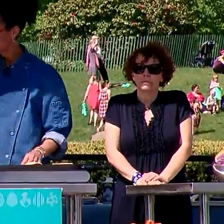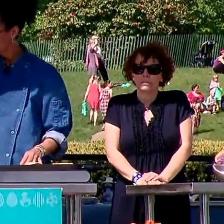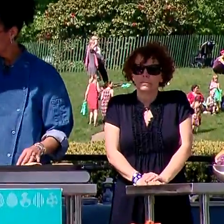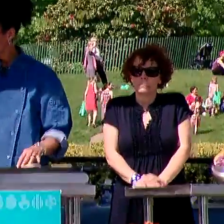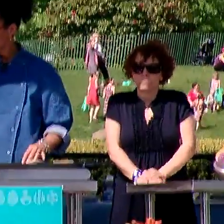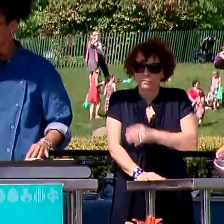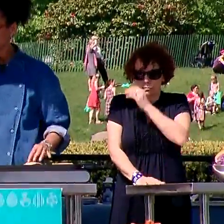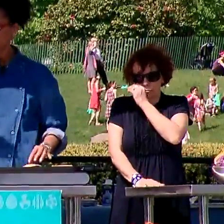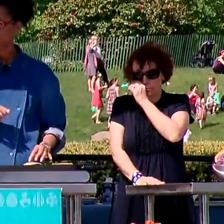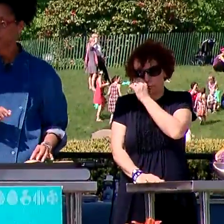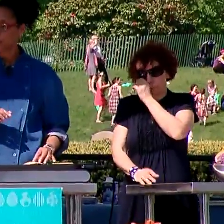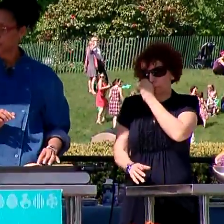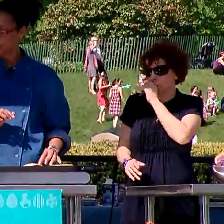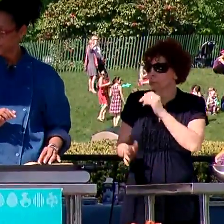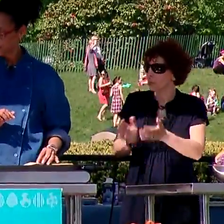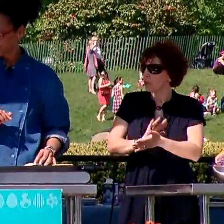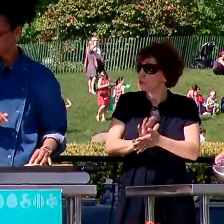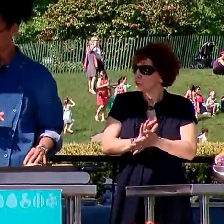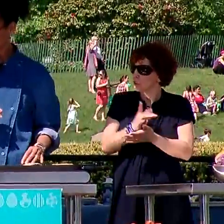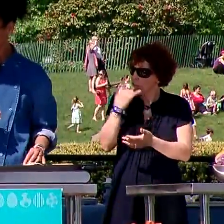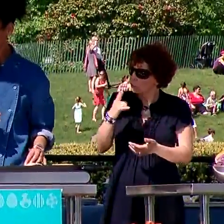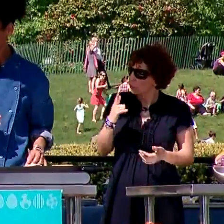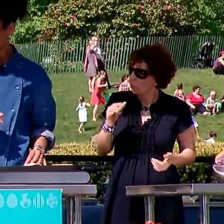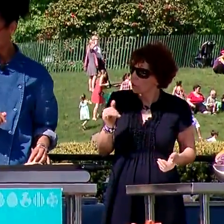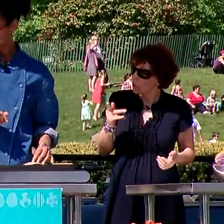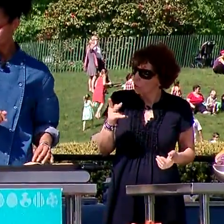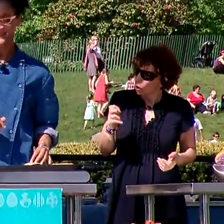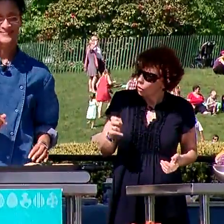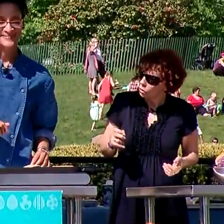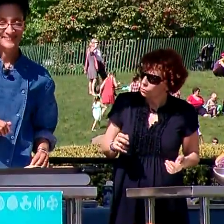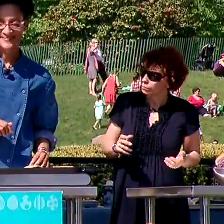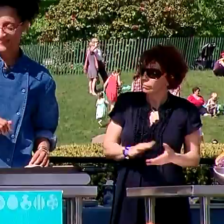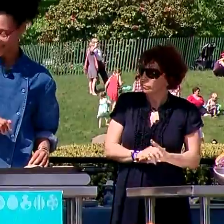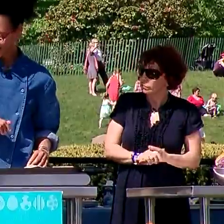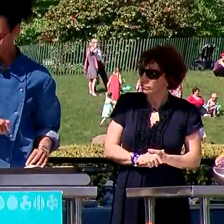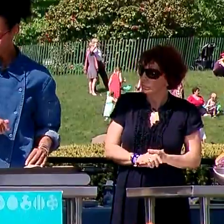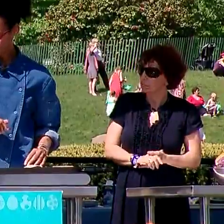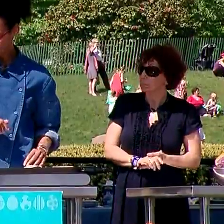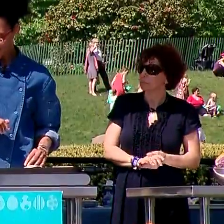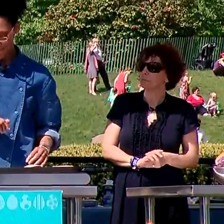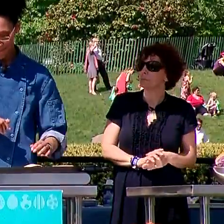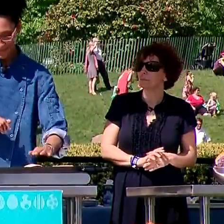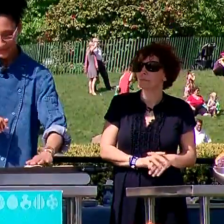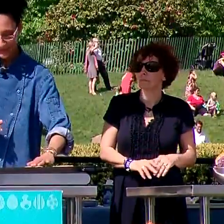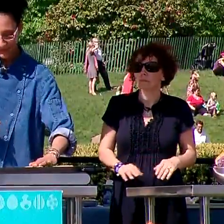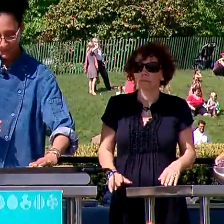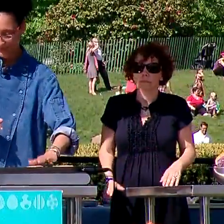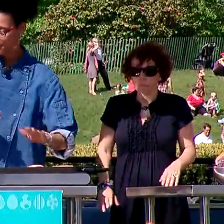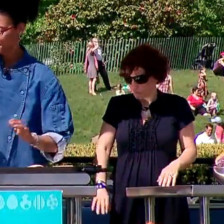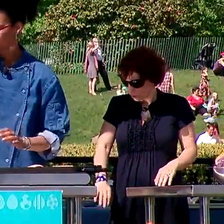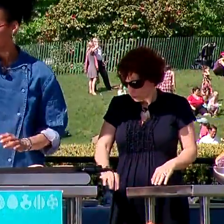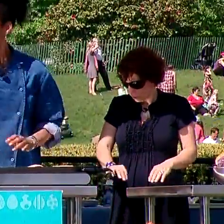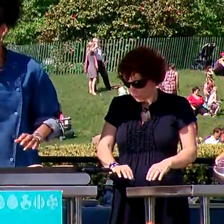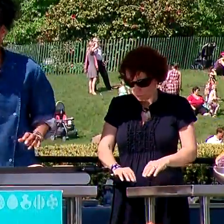And you put the cheese down for glue.